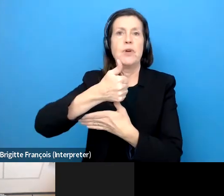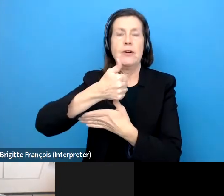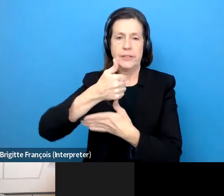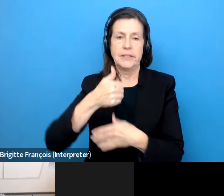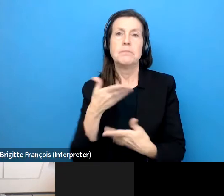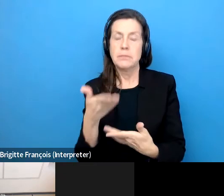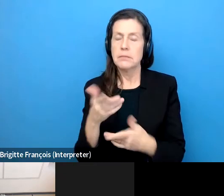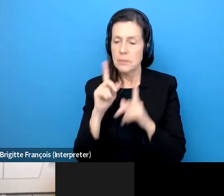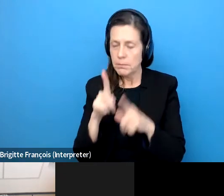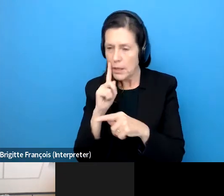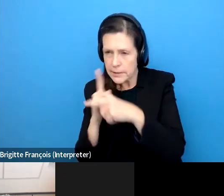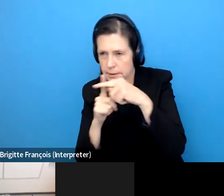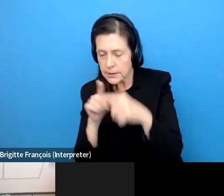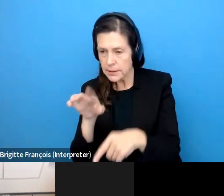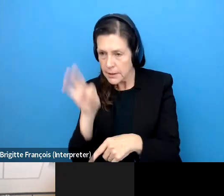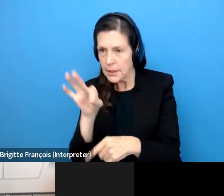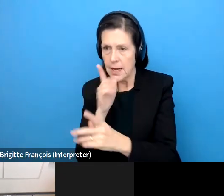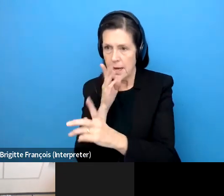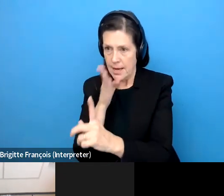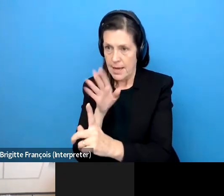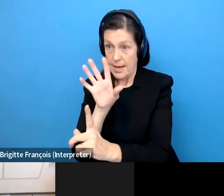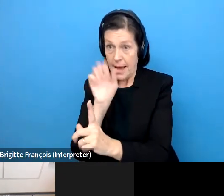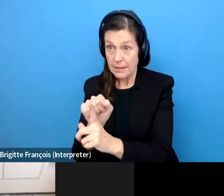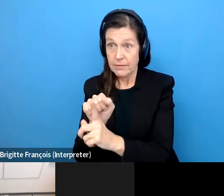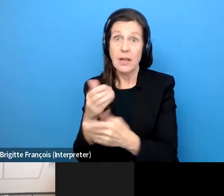women and girls who are victims of trafficking.